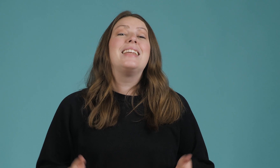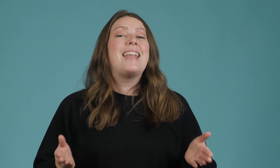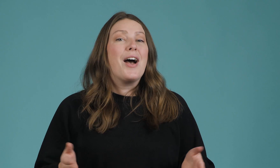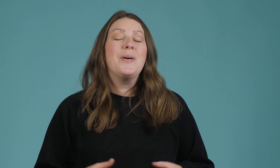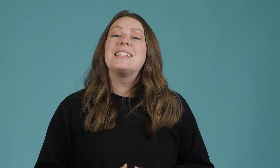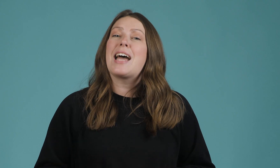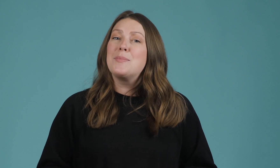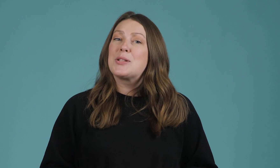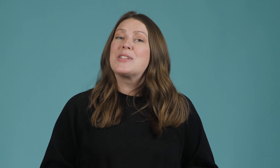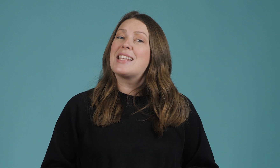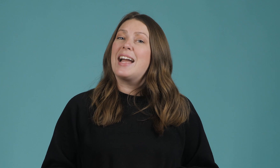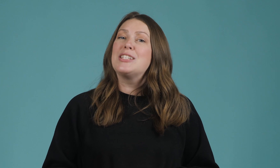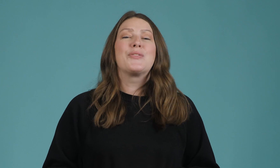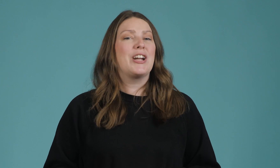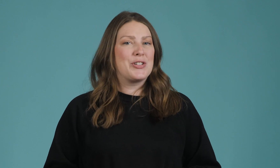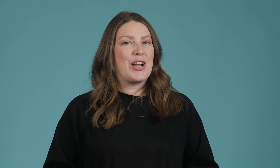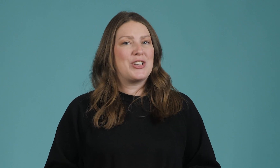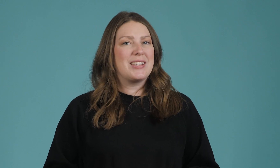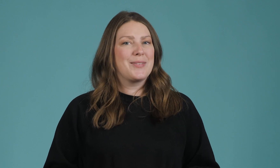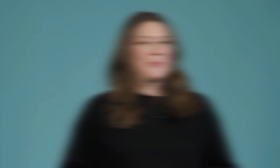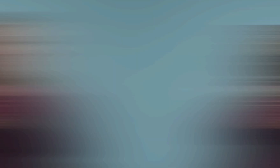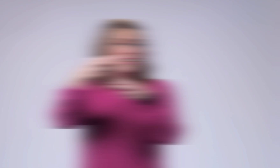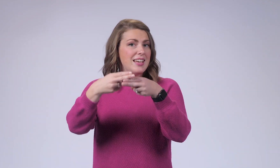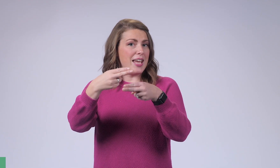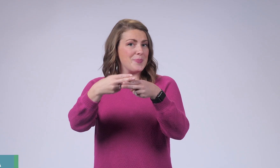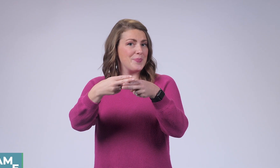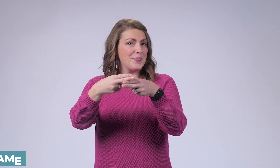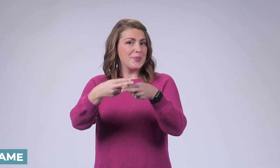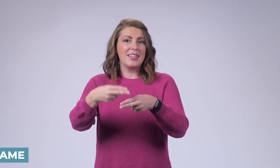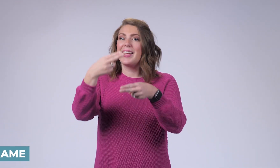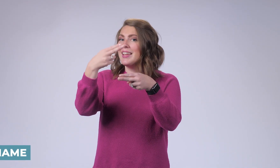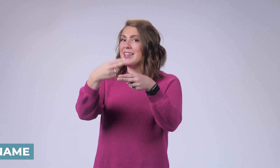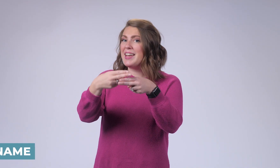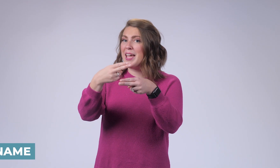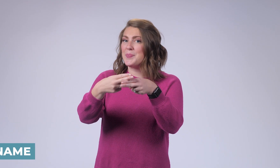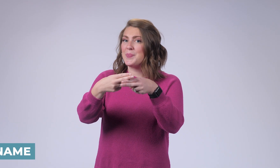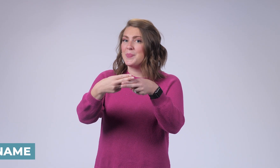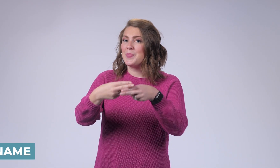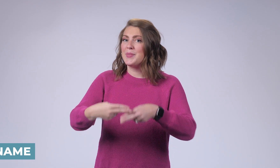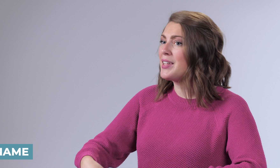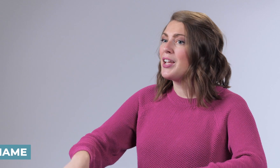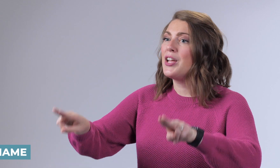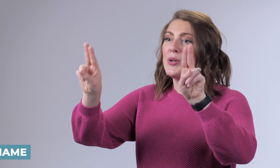Now it's time to learn signs for introductions. Name.